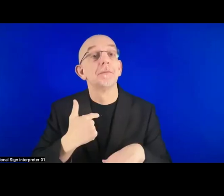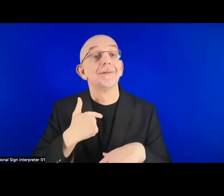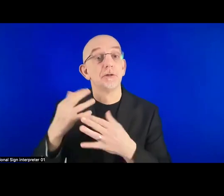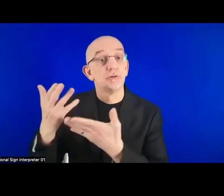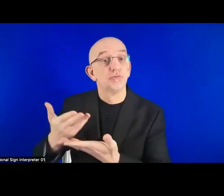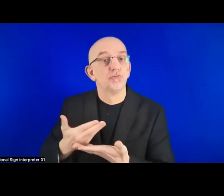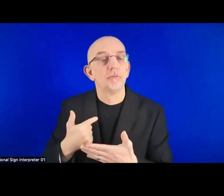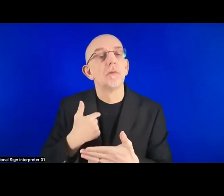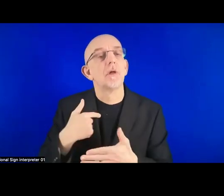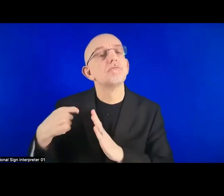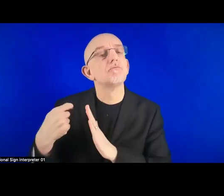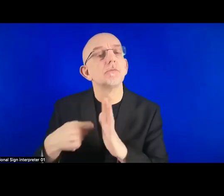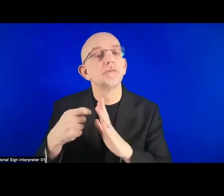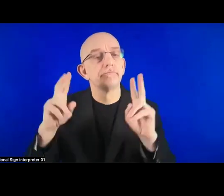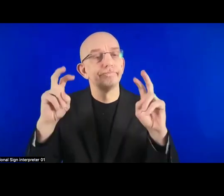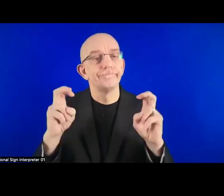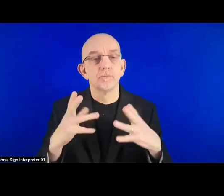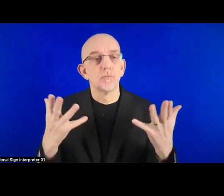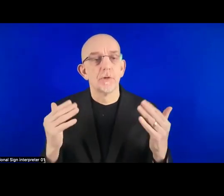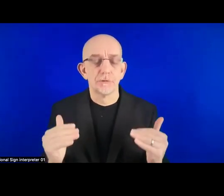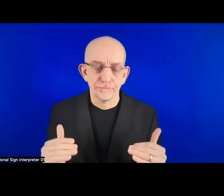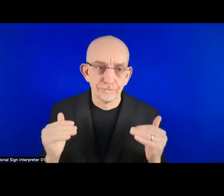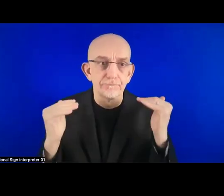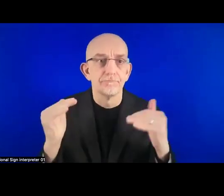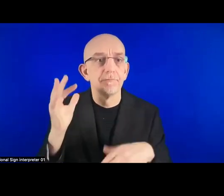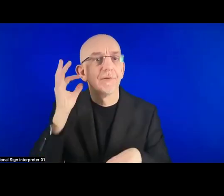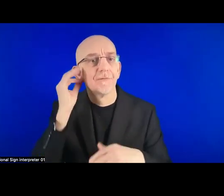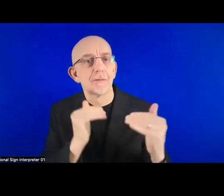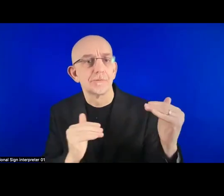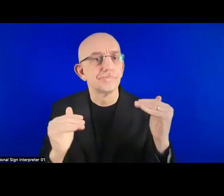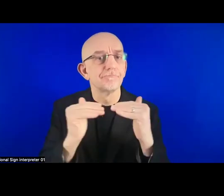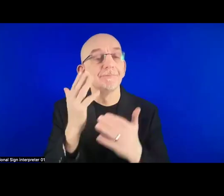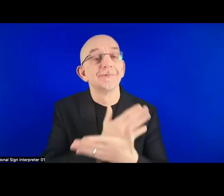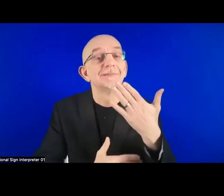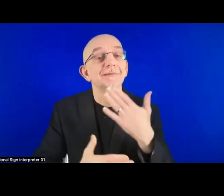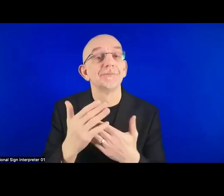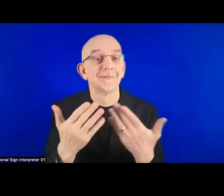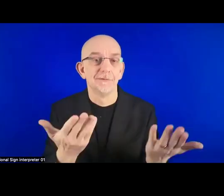rights based care and support systems, which is supervised by Eilionóir Flynn and I